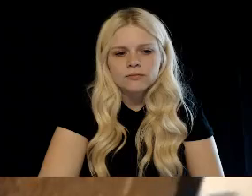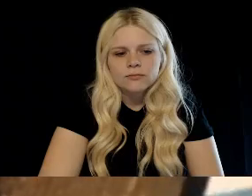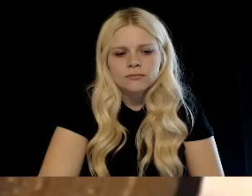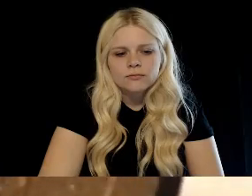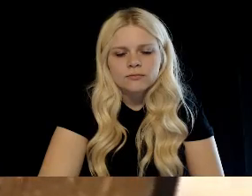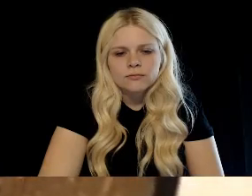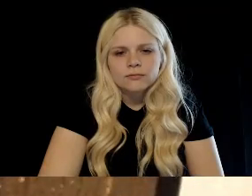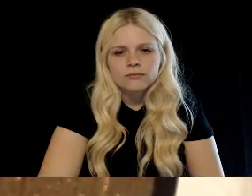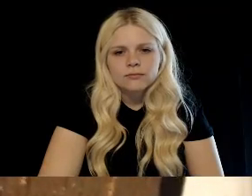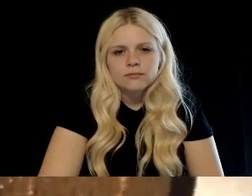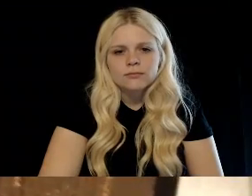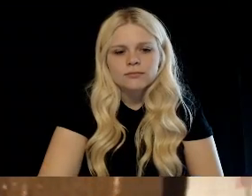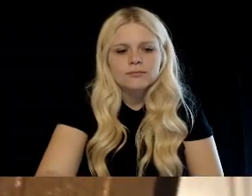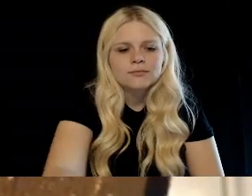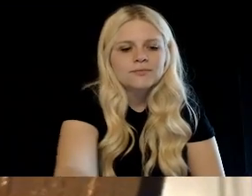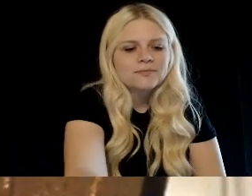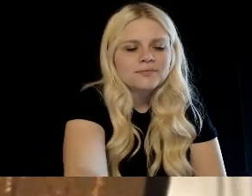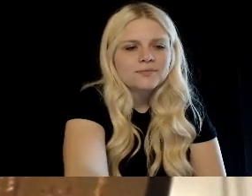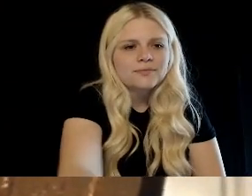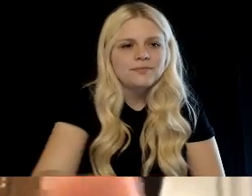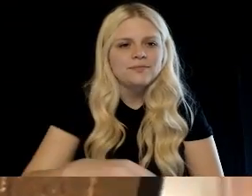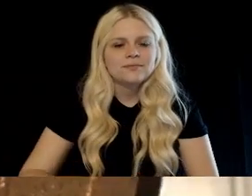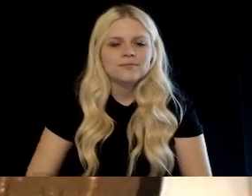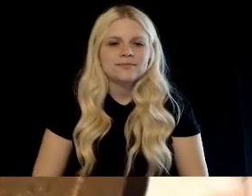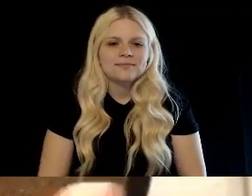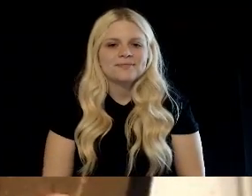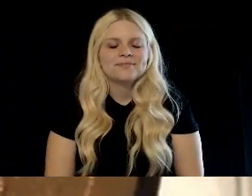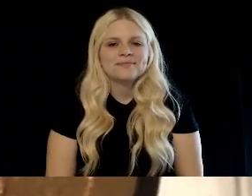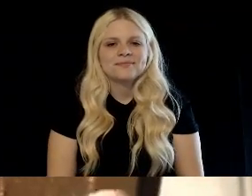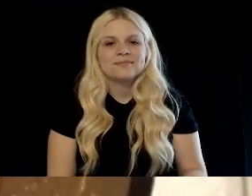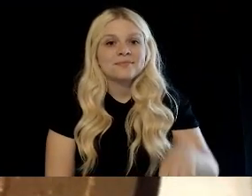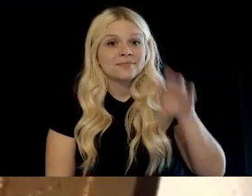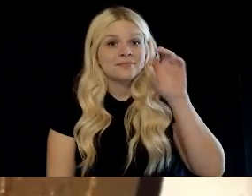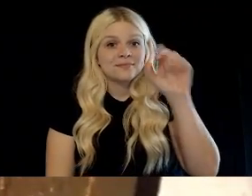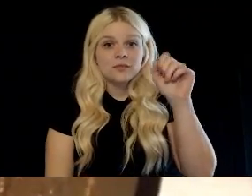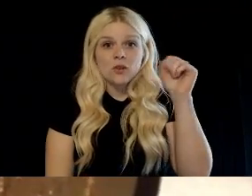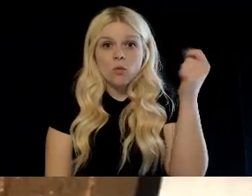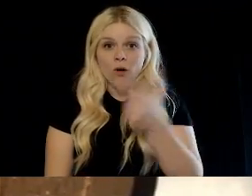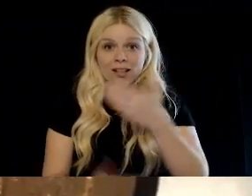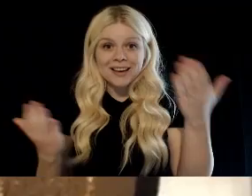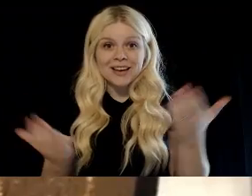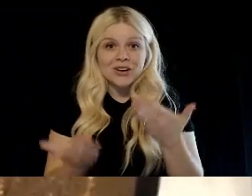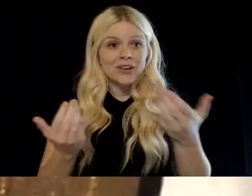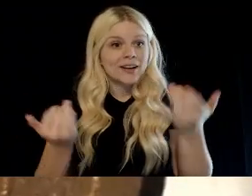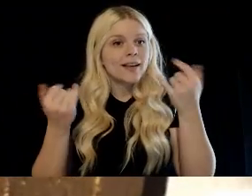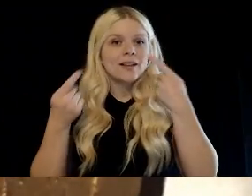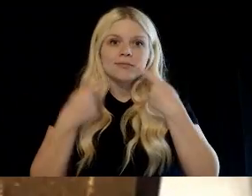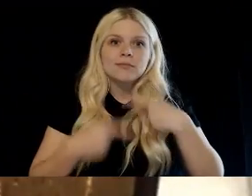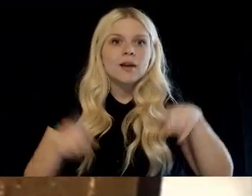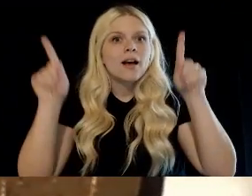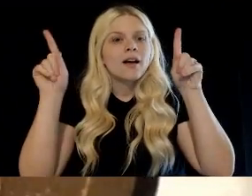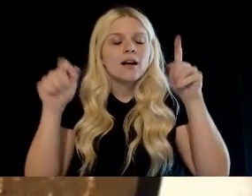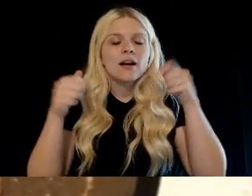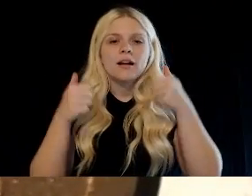Erica: Okay, is everybody here now? Now it's in the right order. So I'm gonna wait till